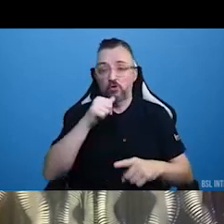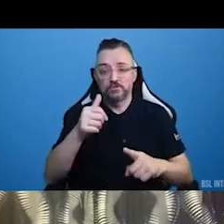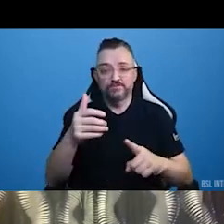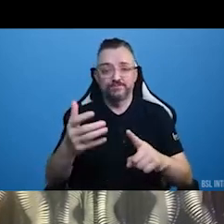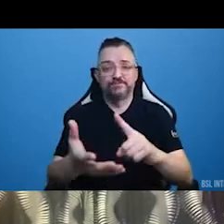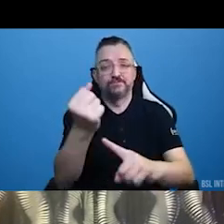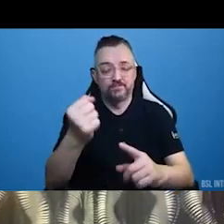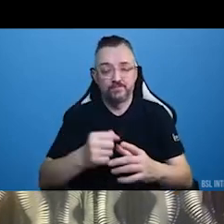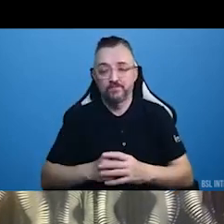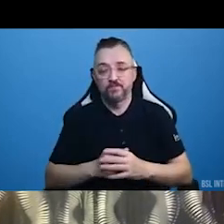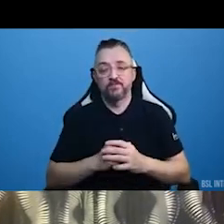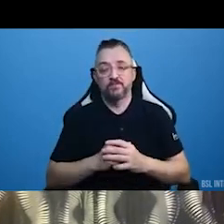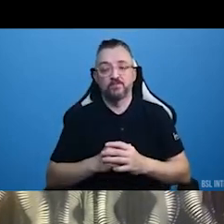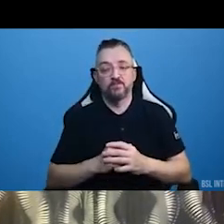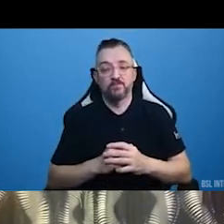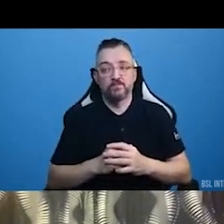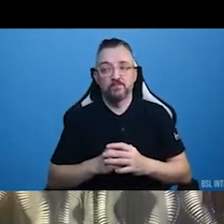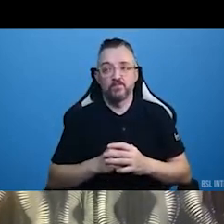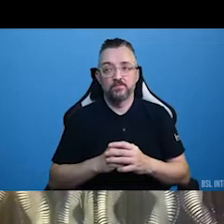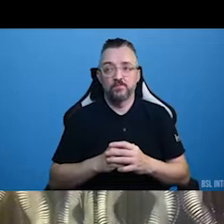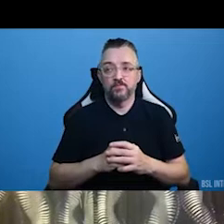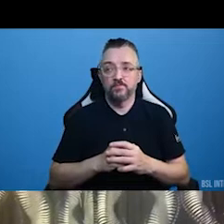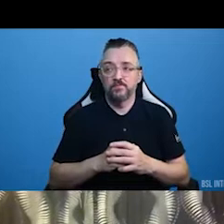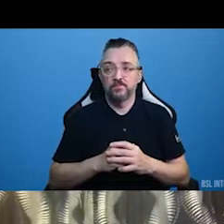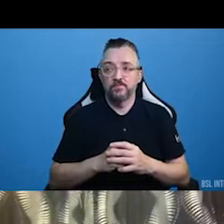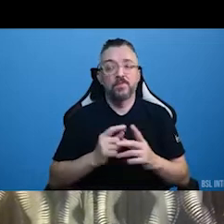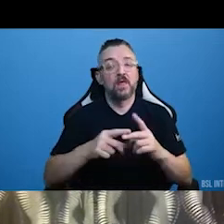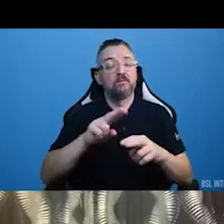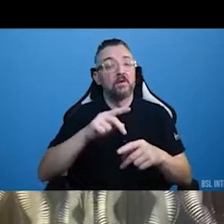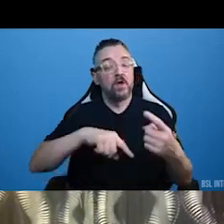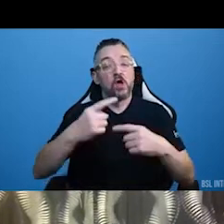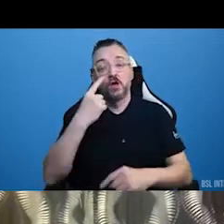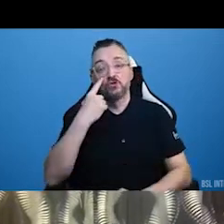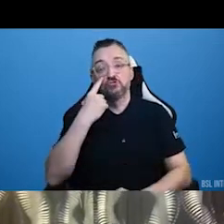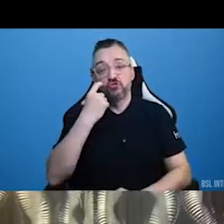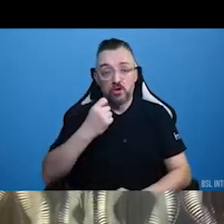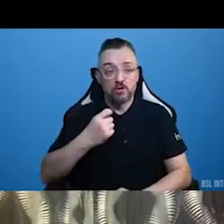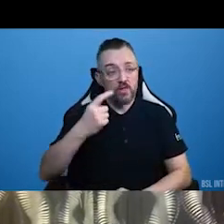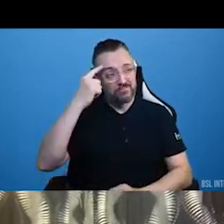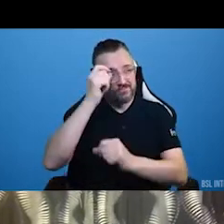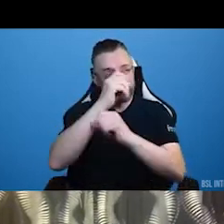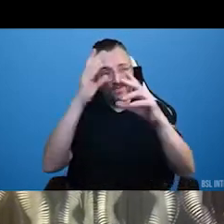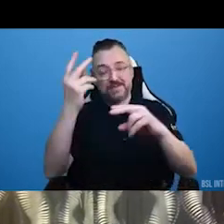But also just on the provocative side, if young people are going to design the future, we need to give them the space.